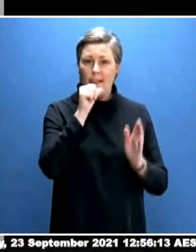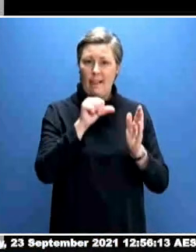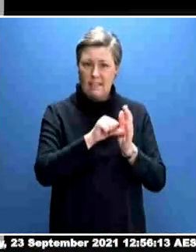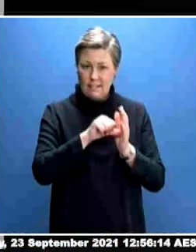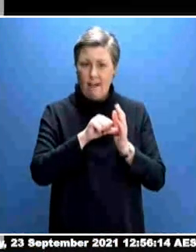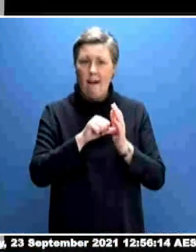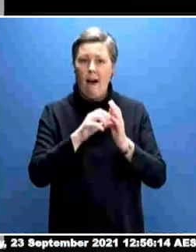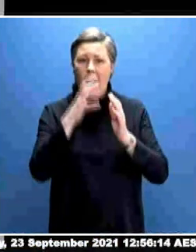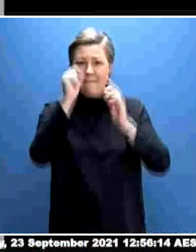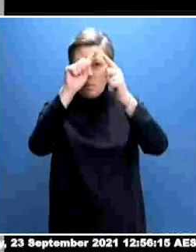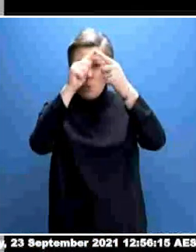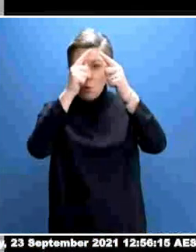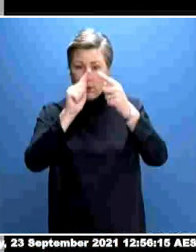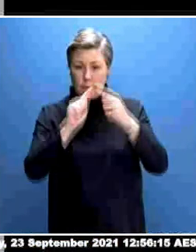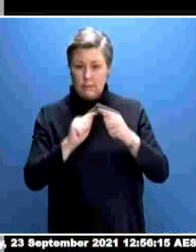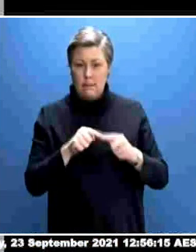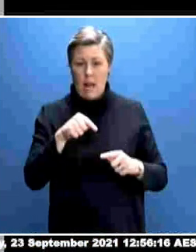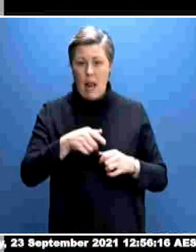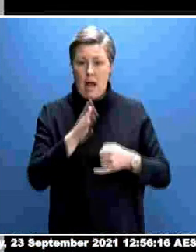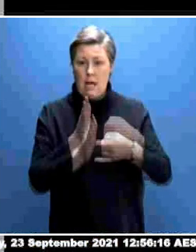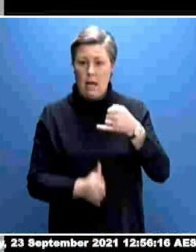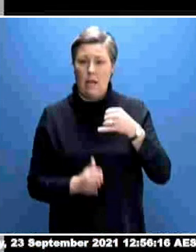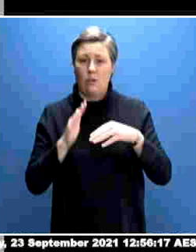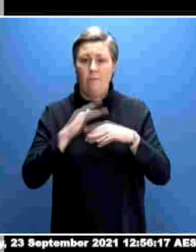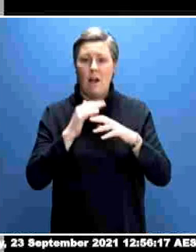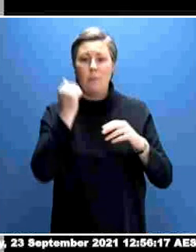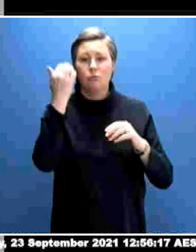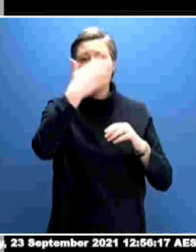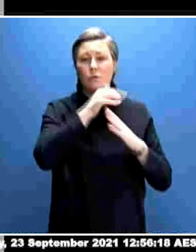which refers to: Aboriginal community leaders, community organisations and